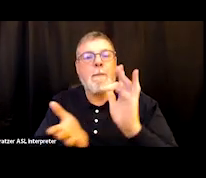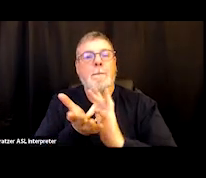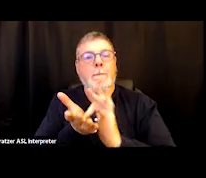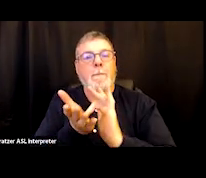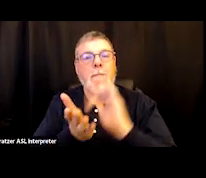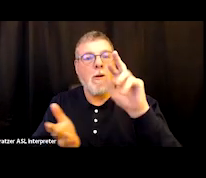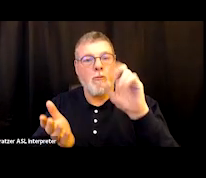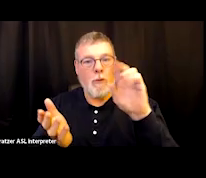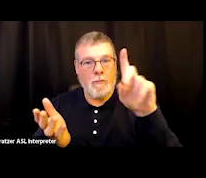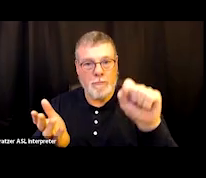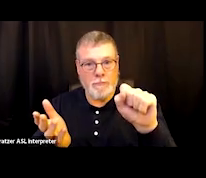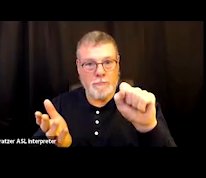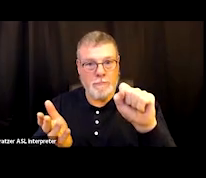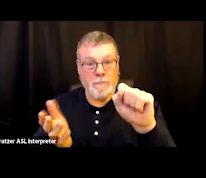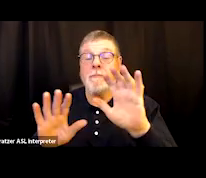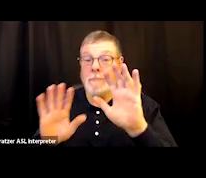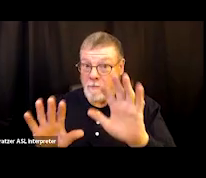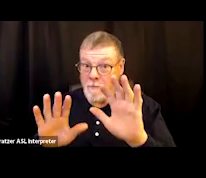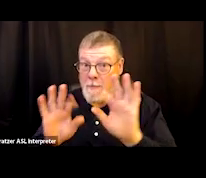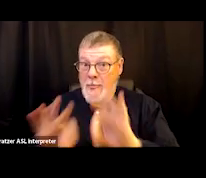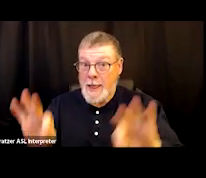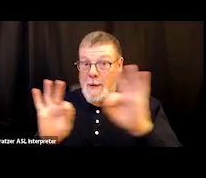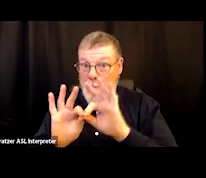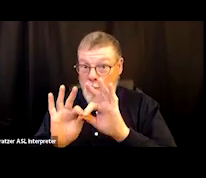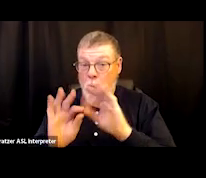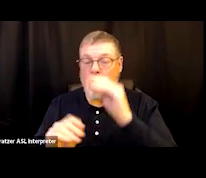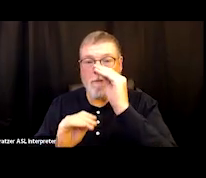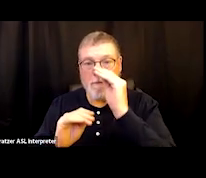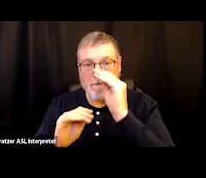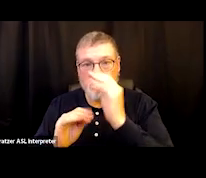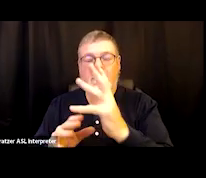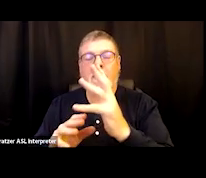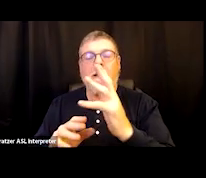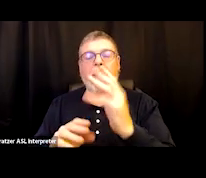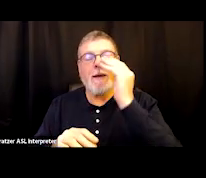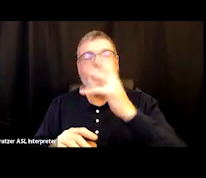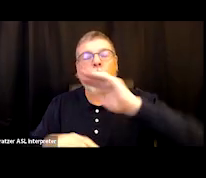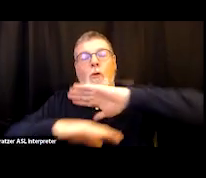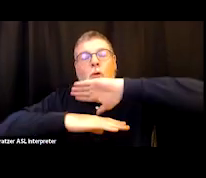So it's really important to provide information on every